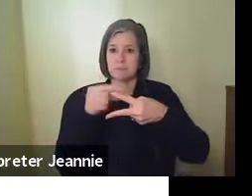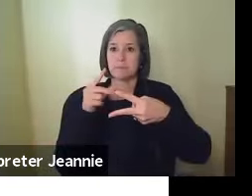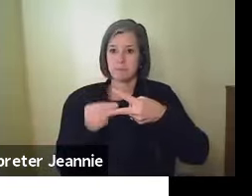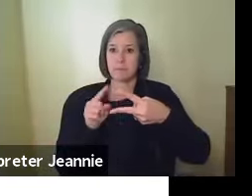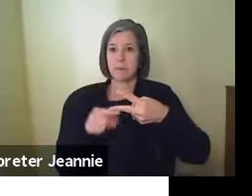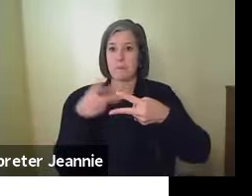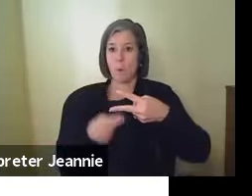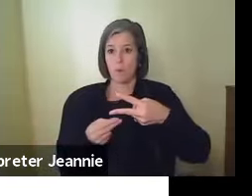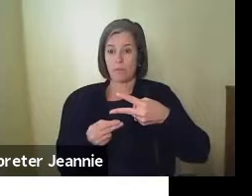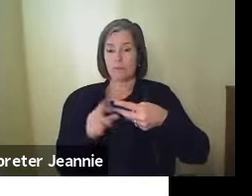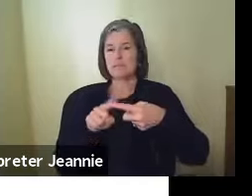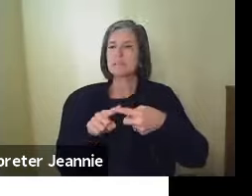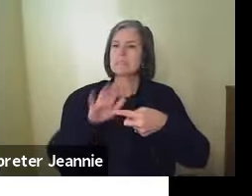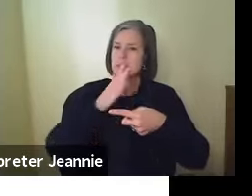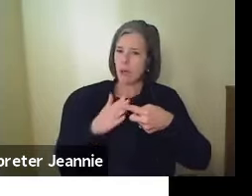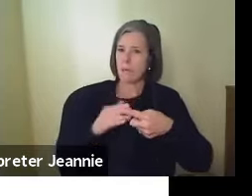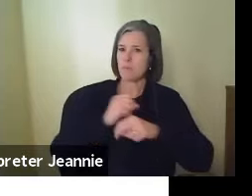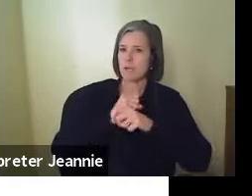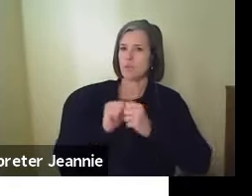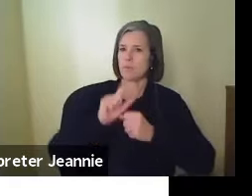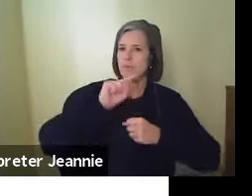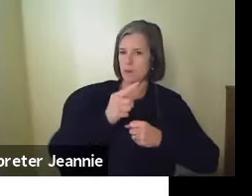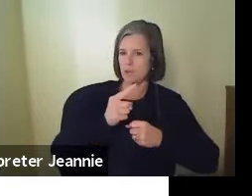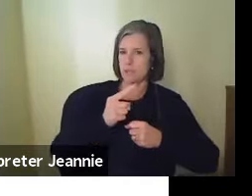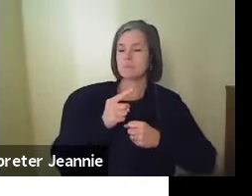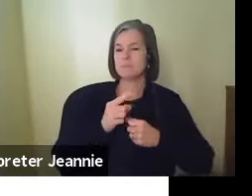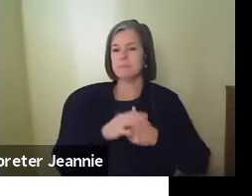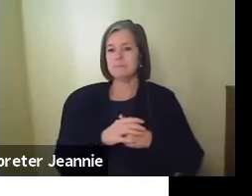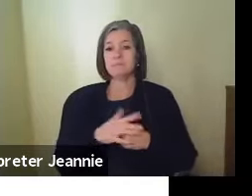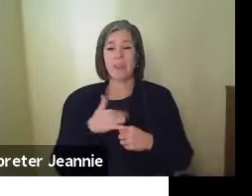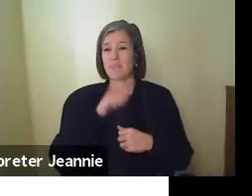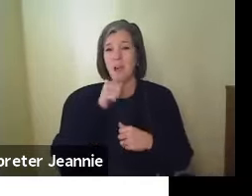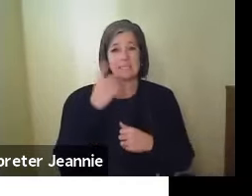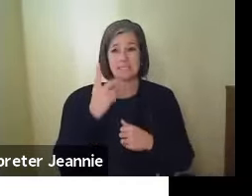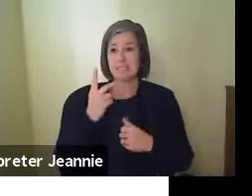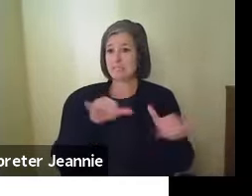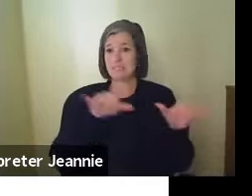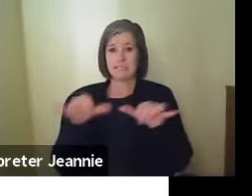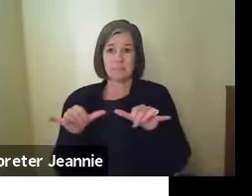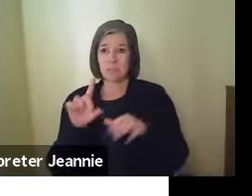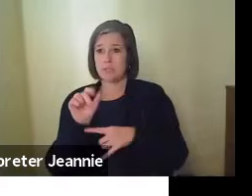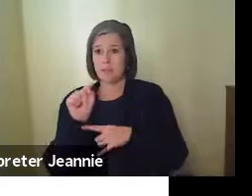with that first dose. I've not seen similar data yet with the Moderna vaccine. It's the same technology it would